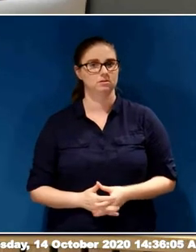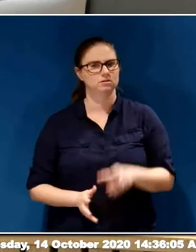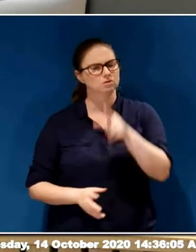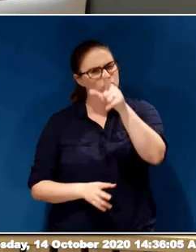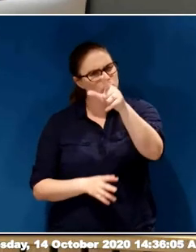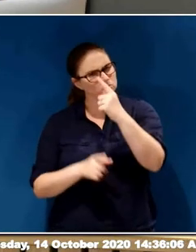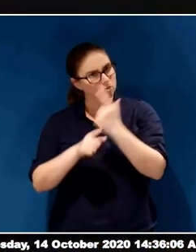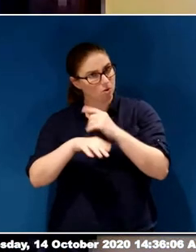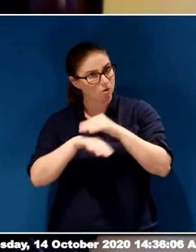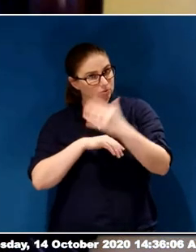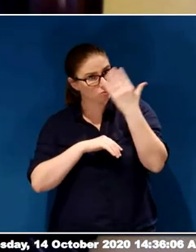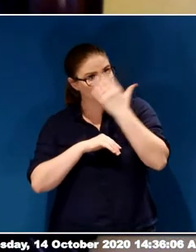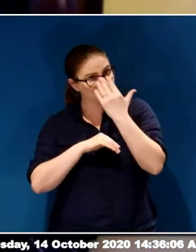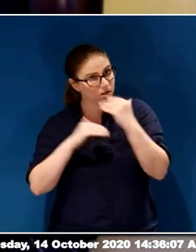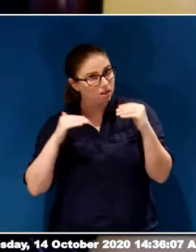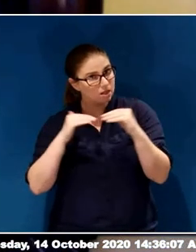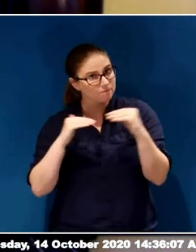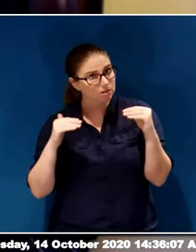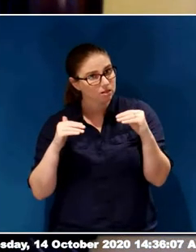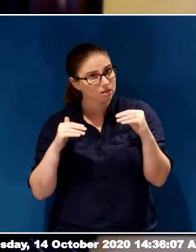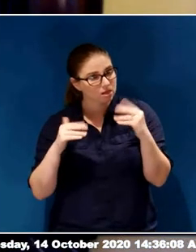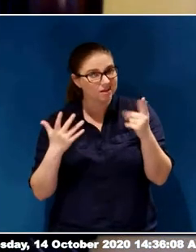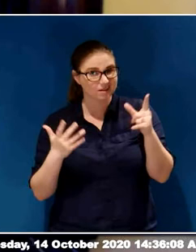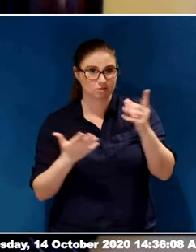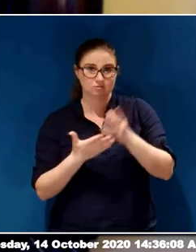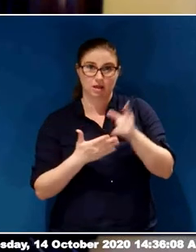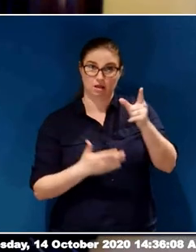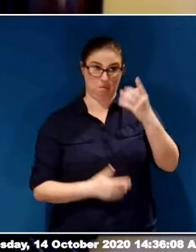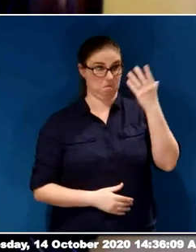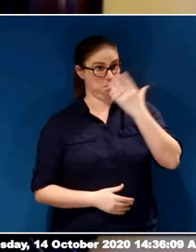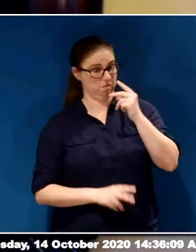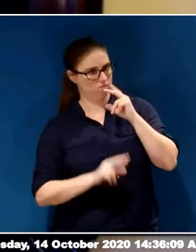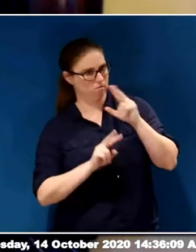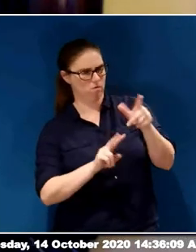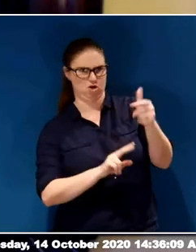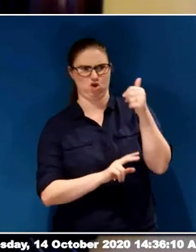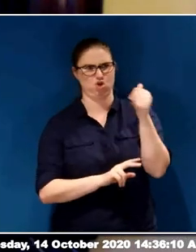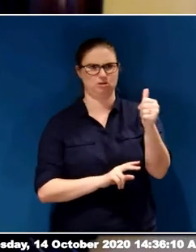simply good teaching. No, no. Sorry, I don't mean that.